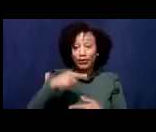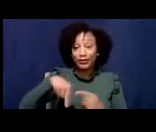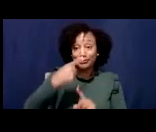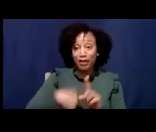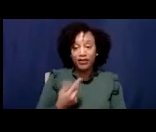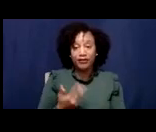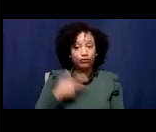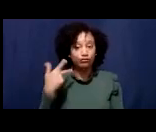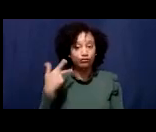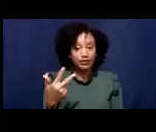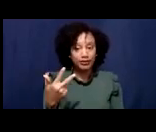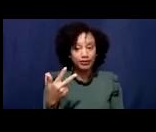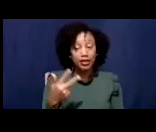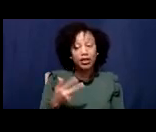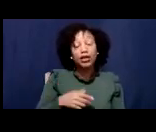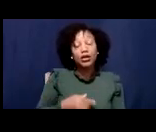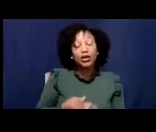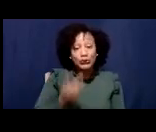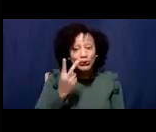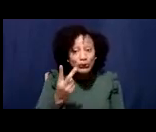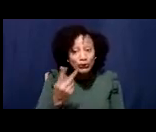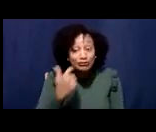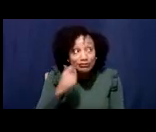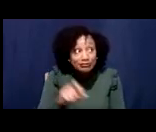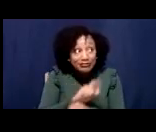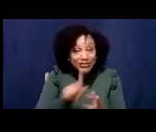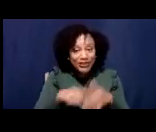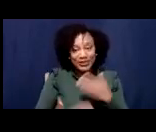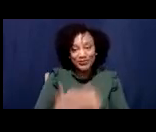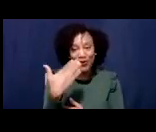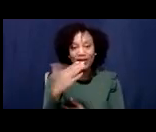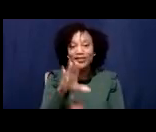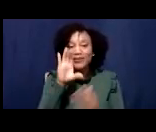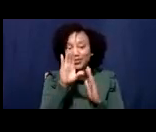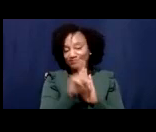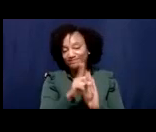and in fact, two of them literally started this morning so their photos do not show up on this slide